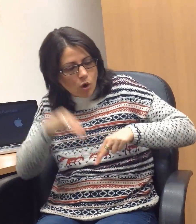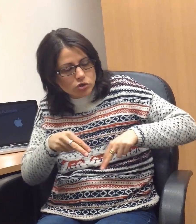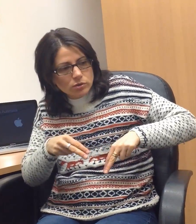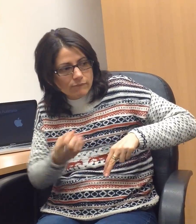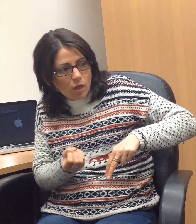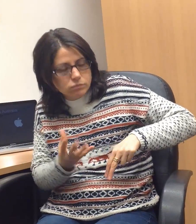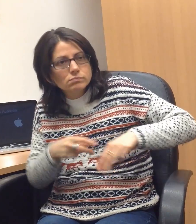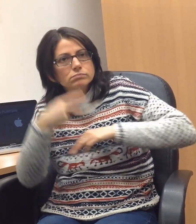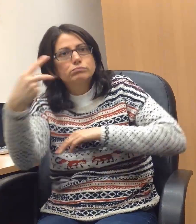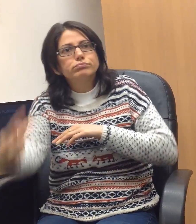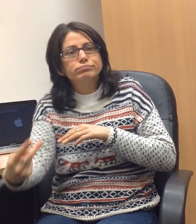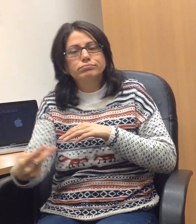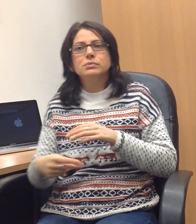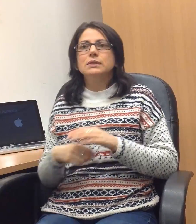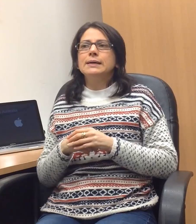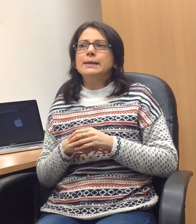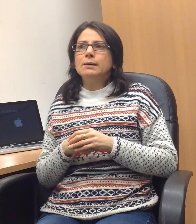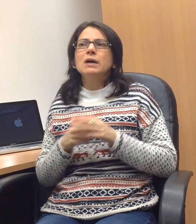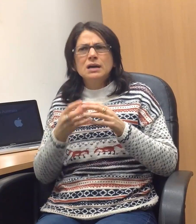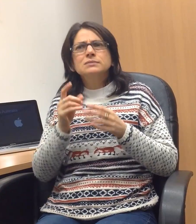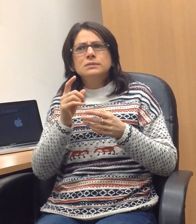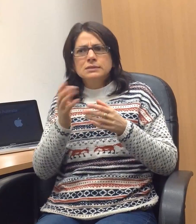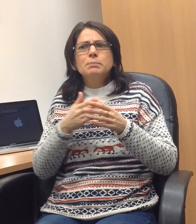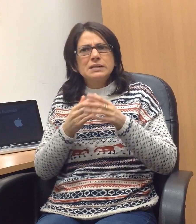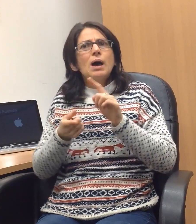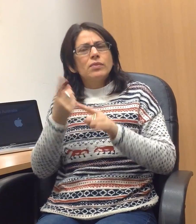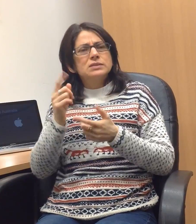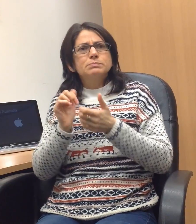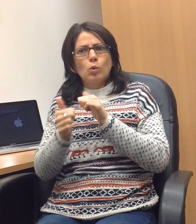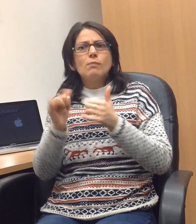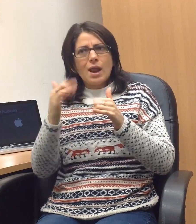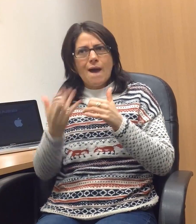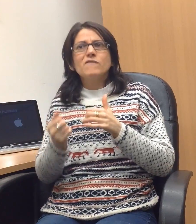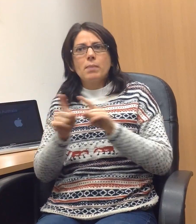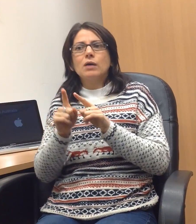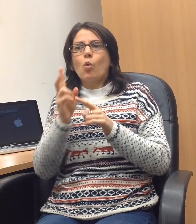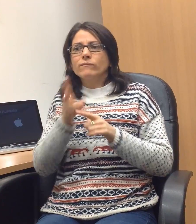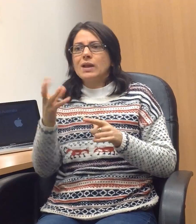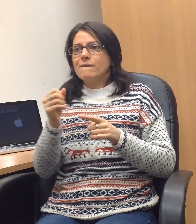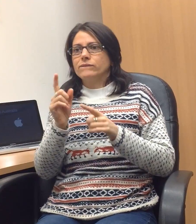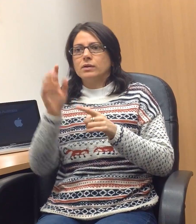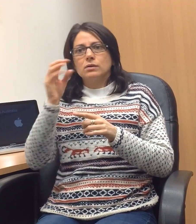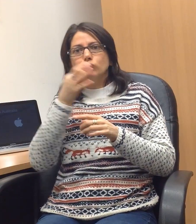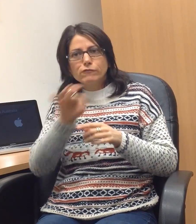standing on the block they have the lights. Other sports have other different methods such as the